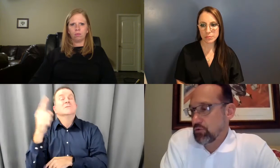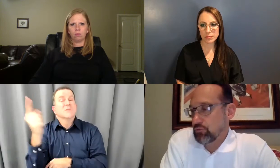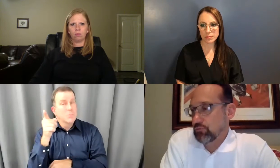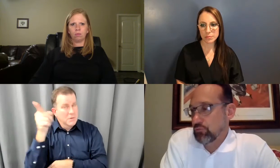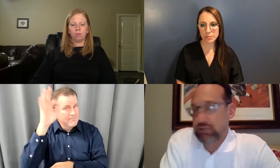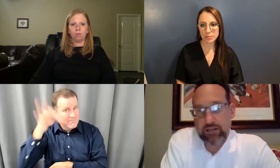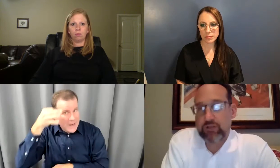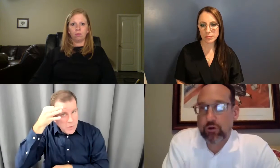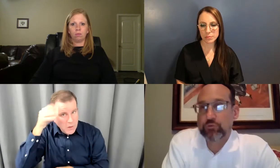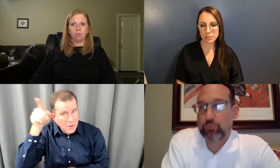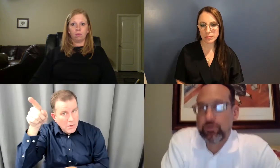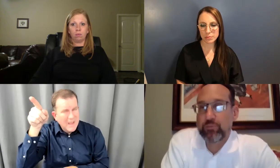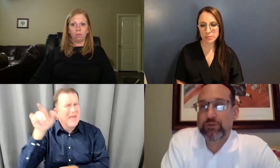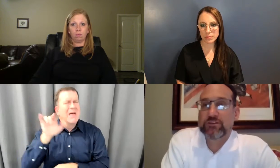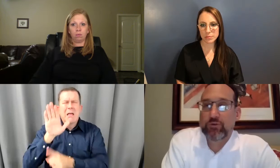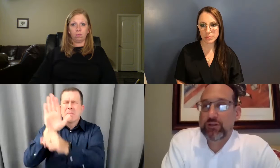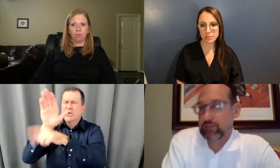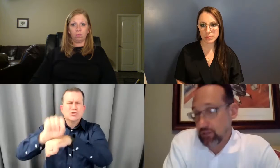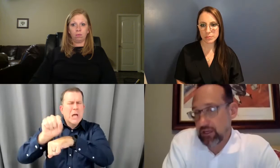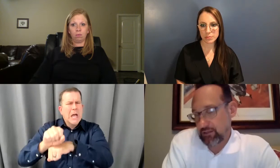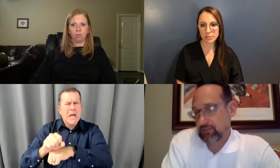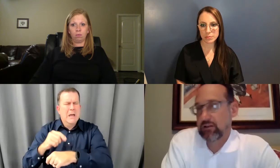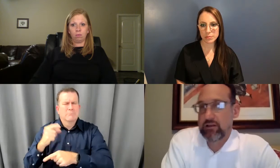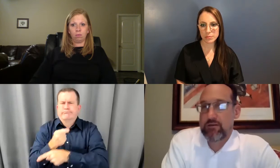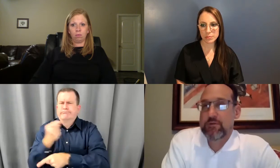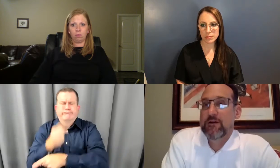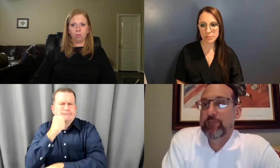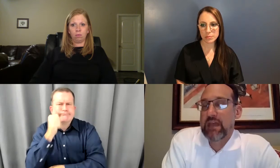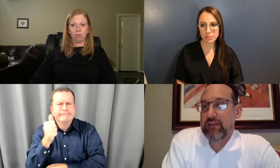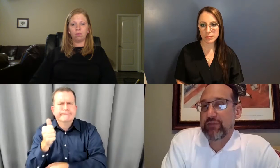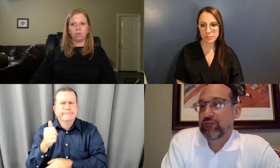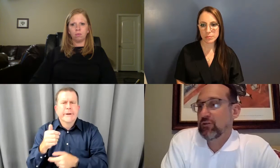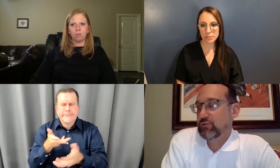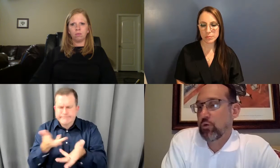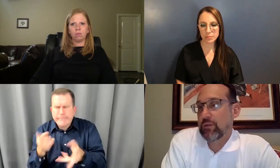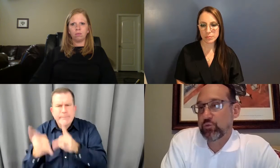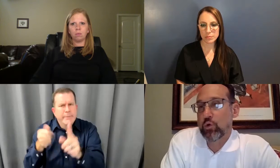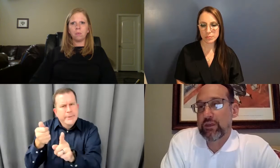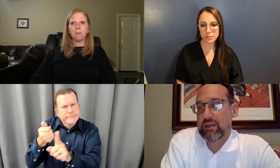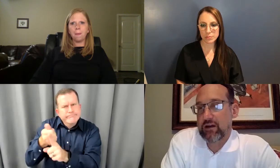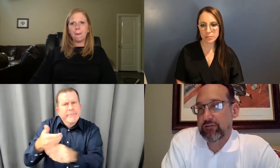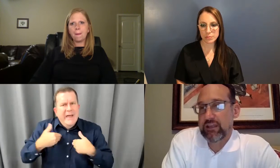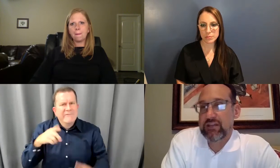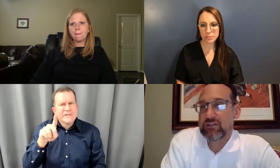who routinely works with people with disabilities, looking at this claim. And if they feel it's one that's worthy of litigation,